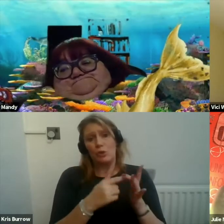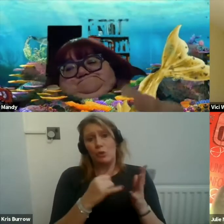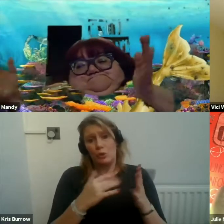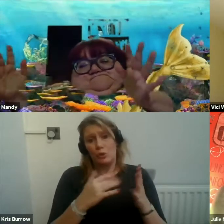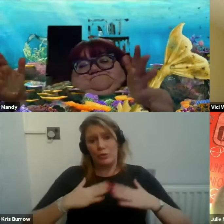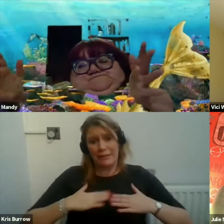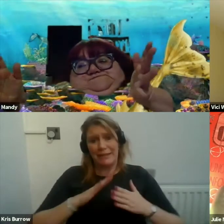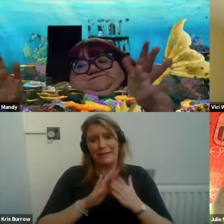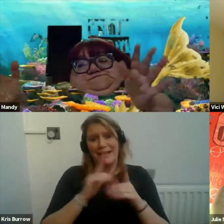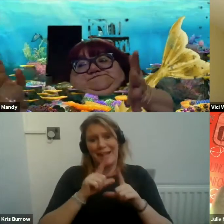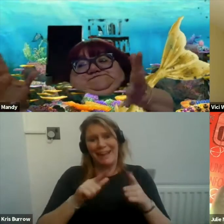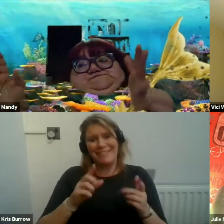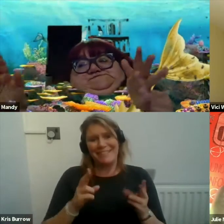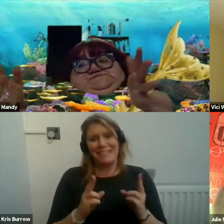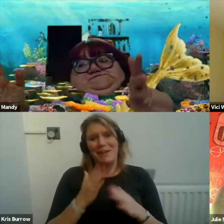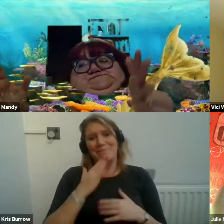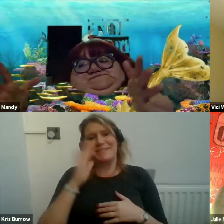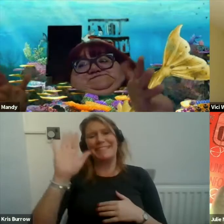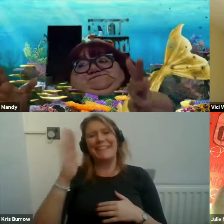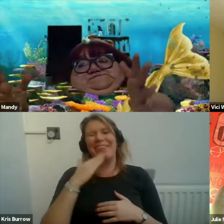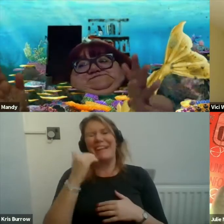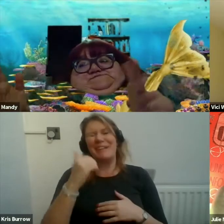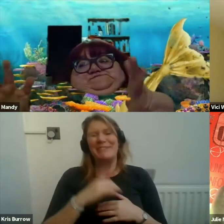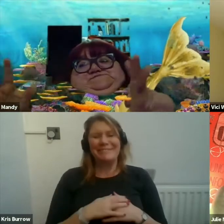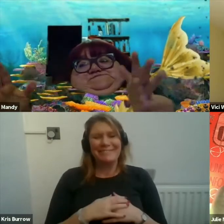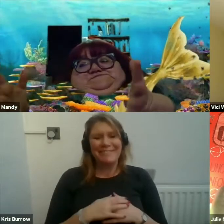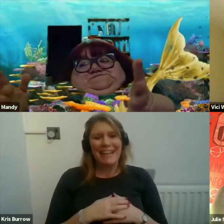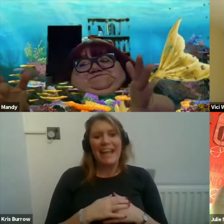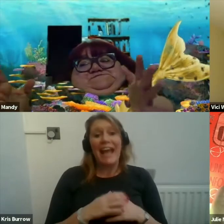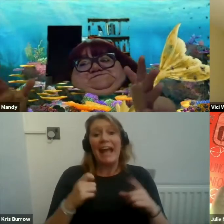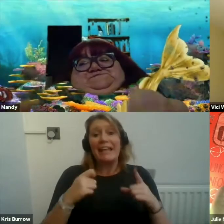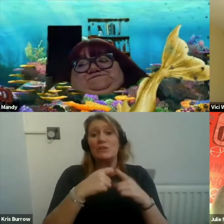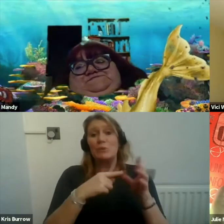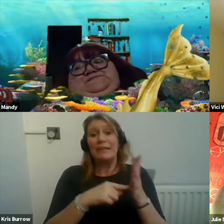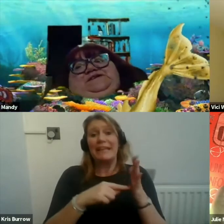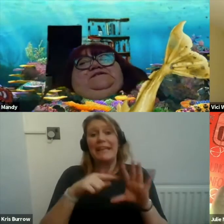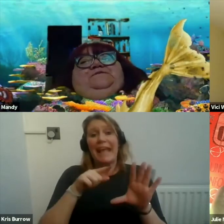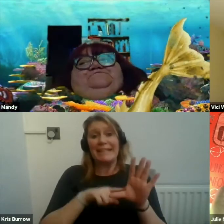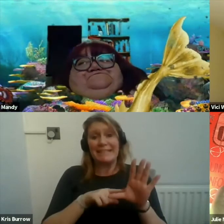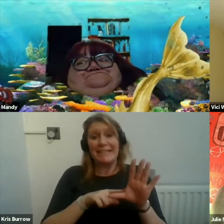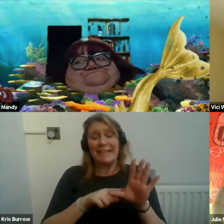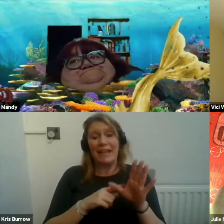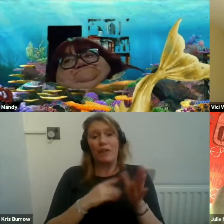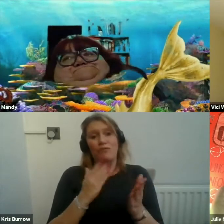language interpreter and also to Katy.